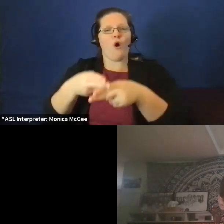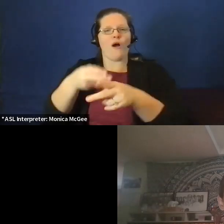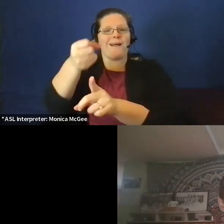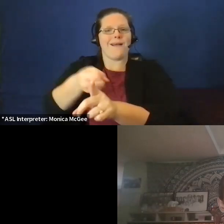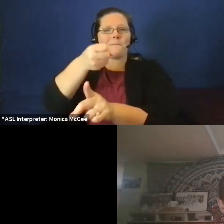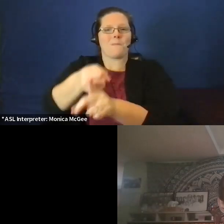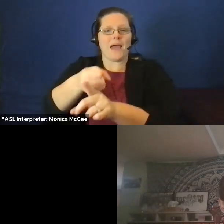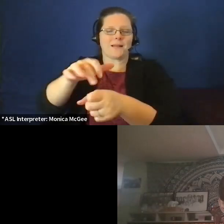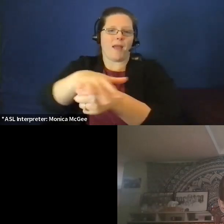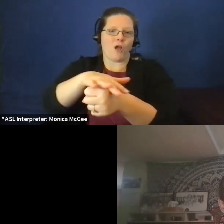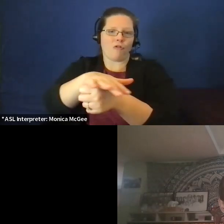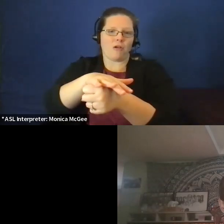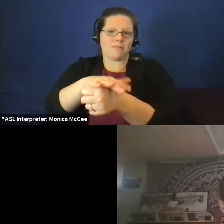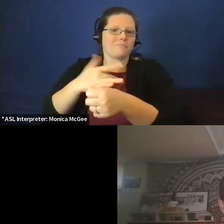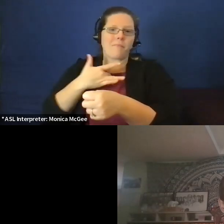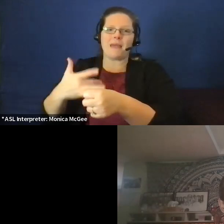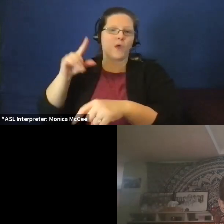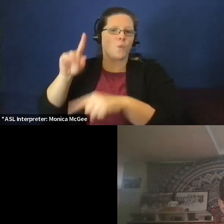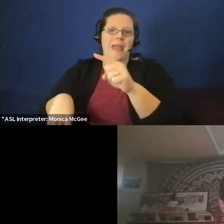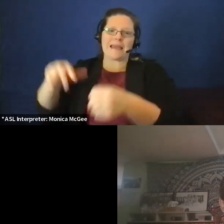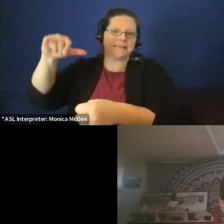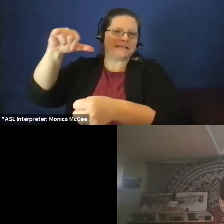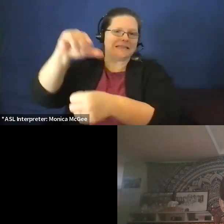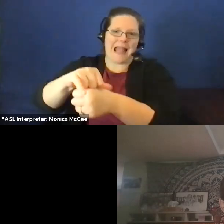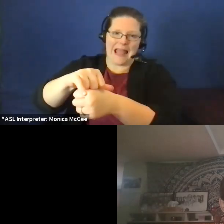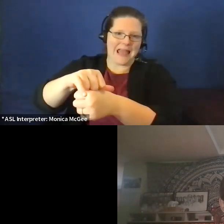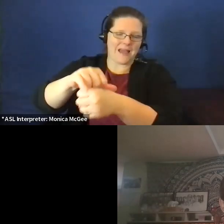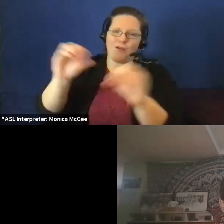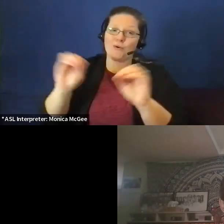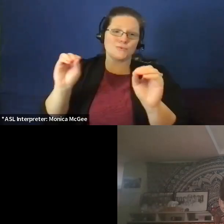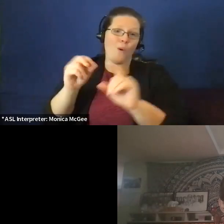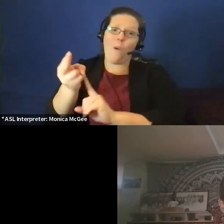The CILs have brought in staff -- they go into -- we call him the the